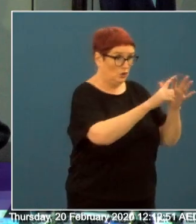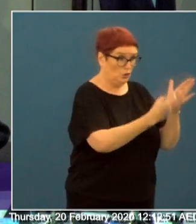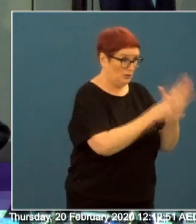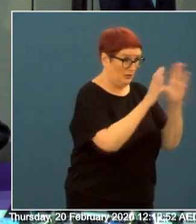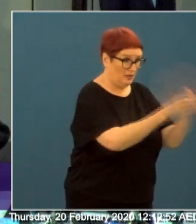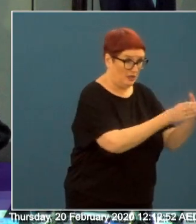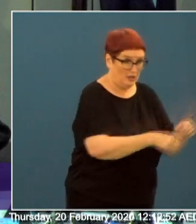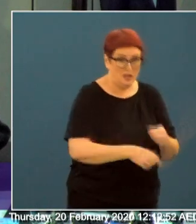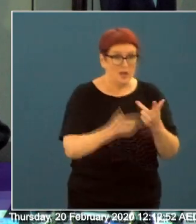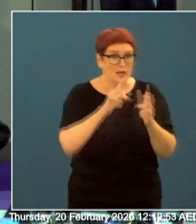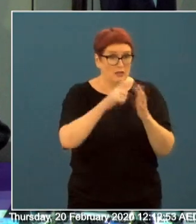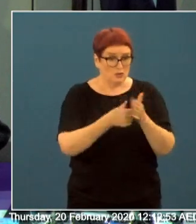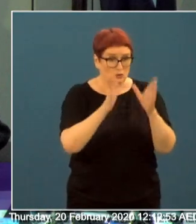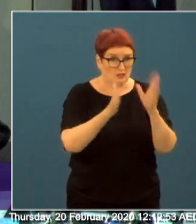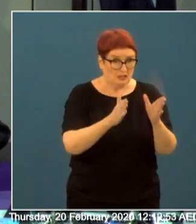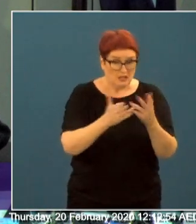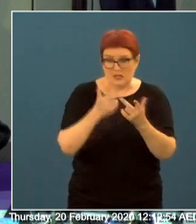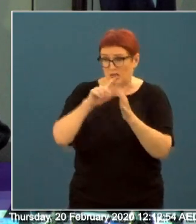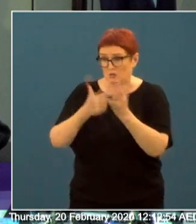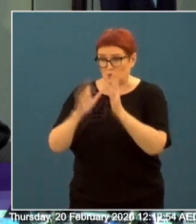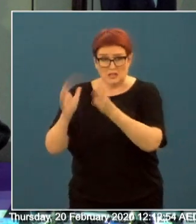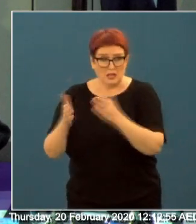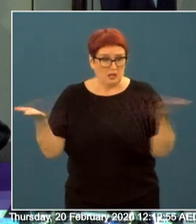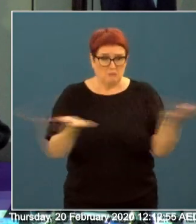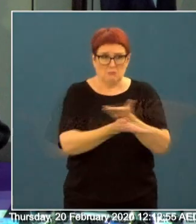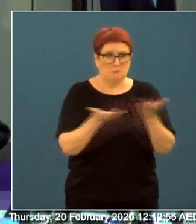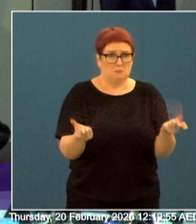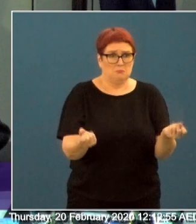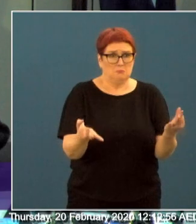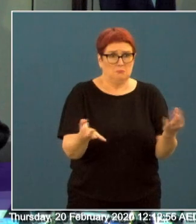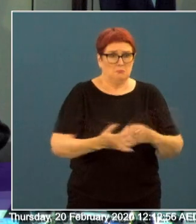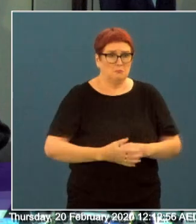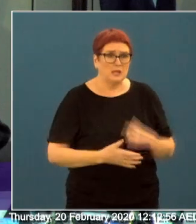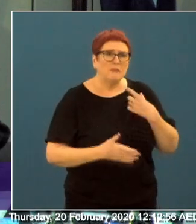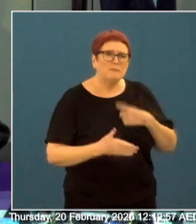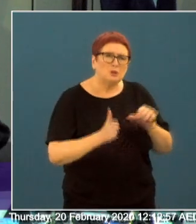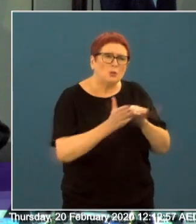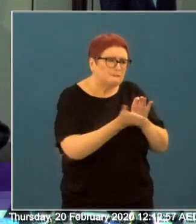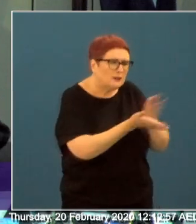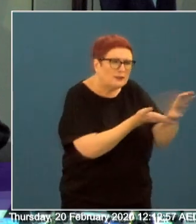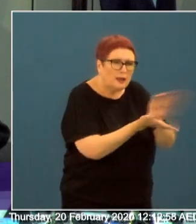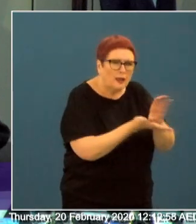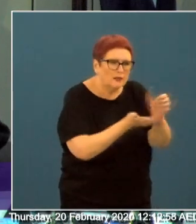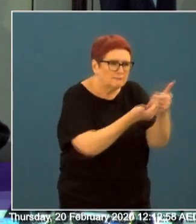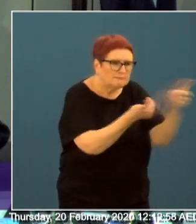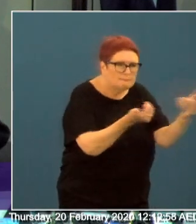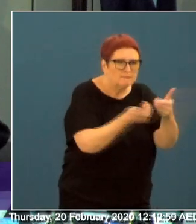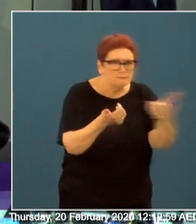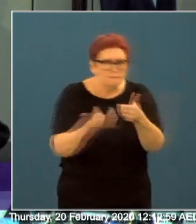partly because of the funding arrangements, partly because of specialisation. Is that a fair assessment? Yes, Commissioner.